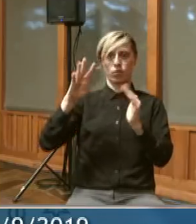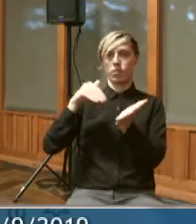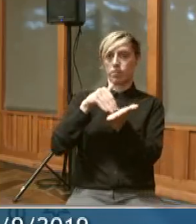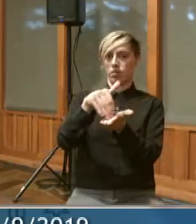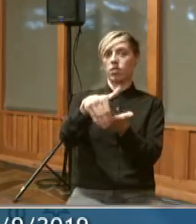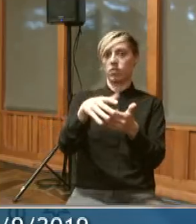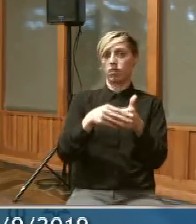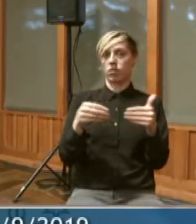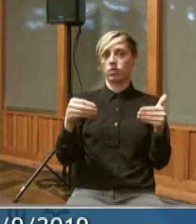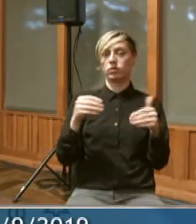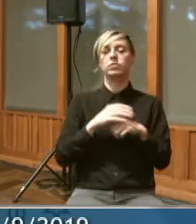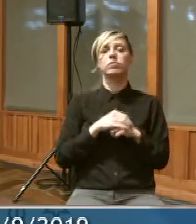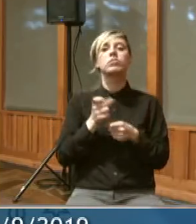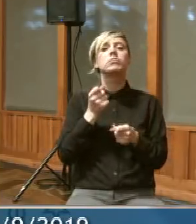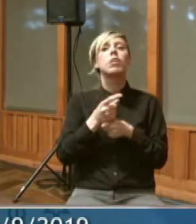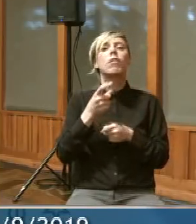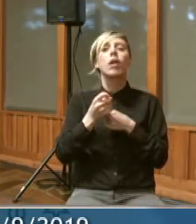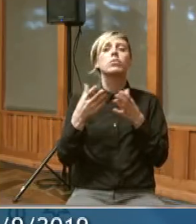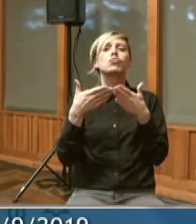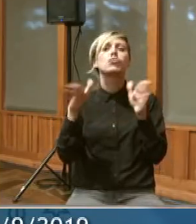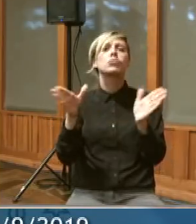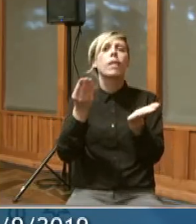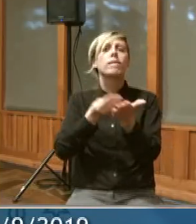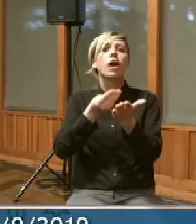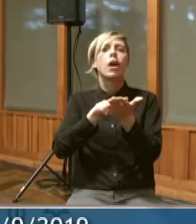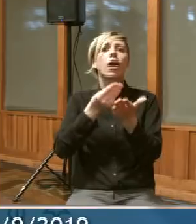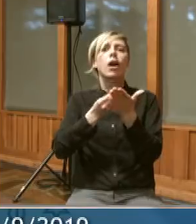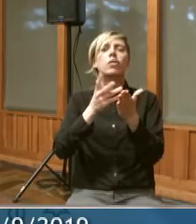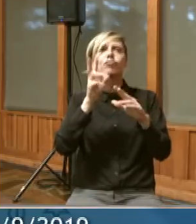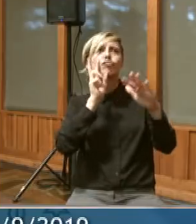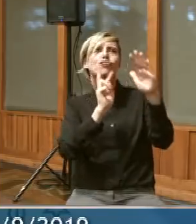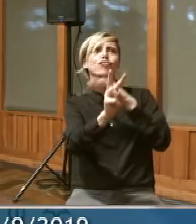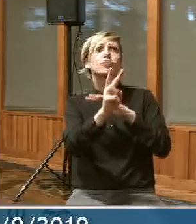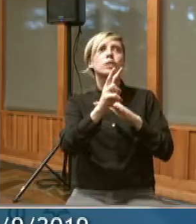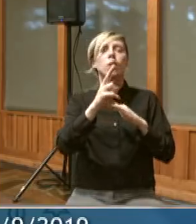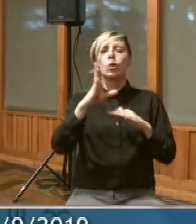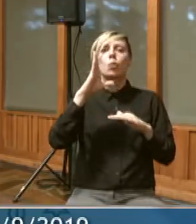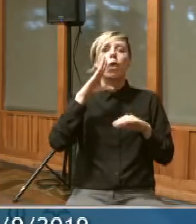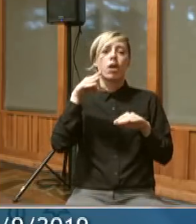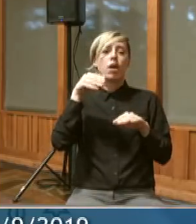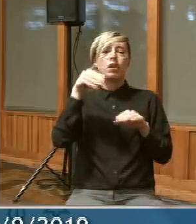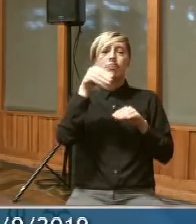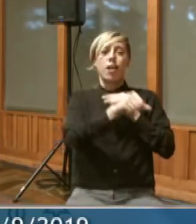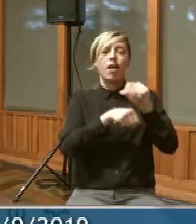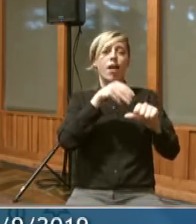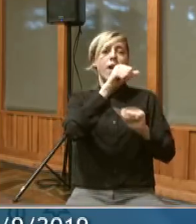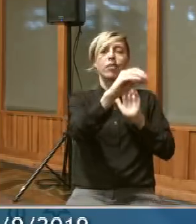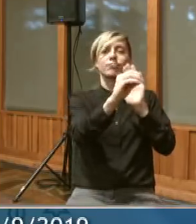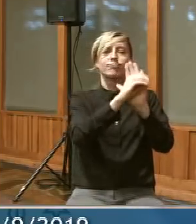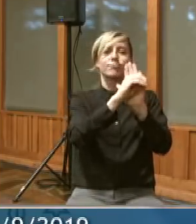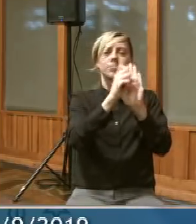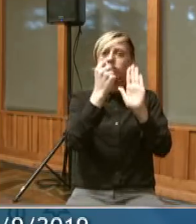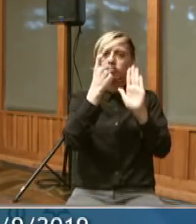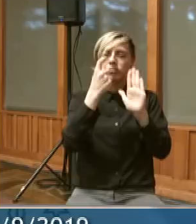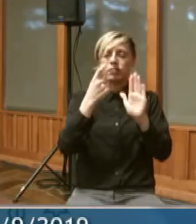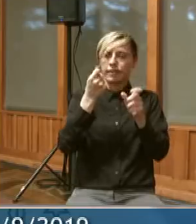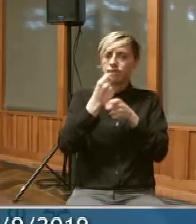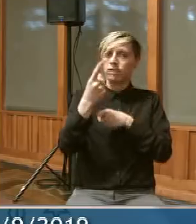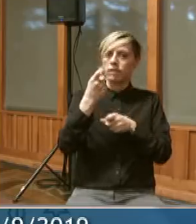HAVE EXCEEDED EXPENDITURES BY AN AVERAGE OF 54 MILLION. EVERY YEAR THE GENERAL FUND BUDGET IS DESIGNED TO BE AT ZERO